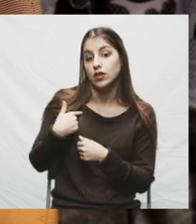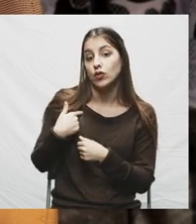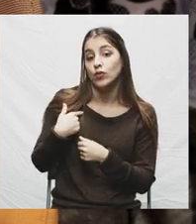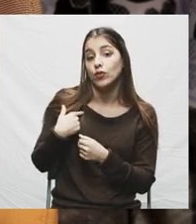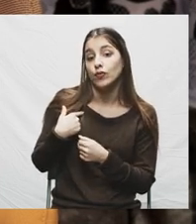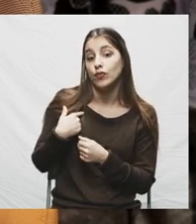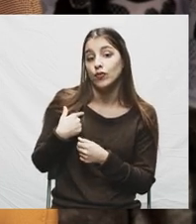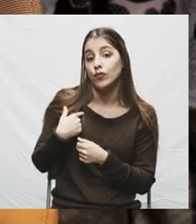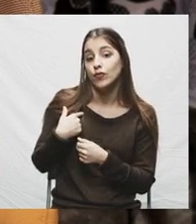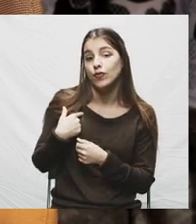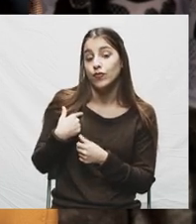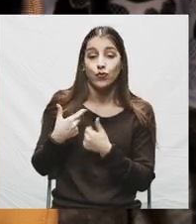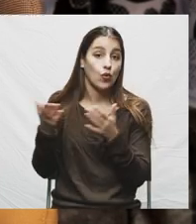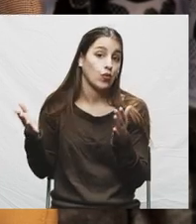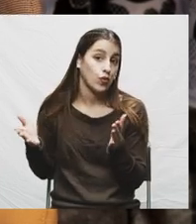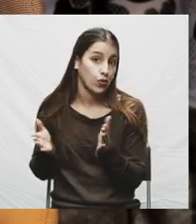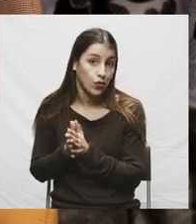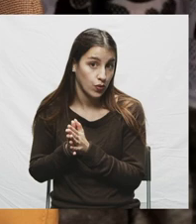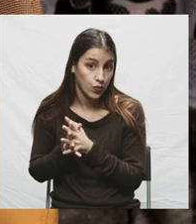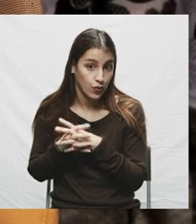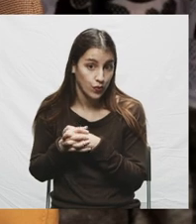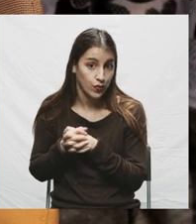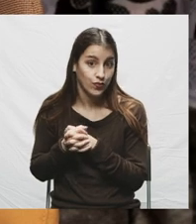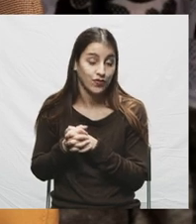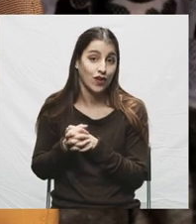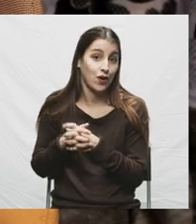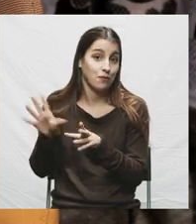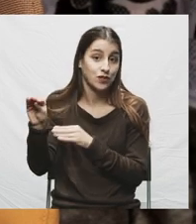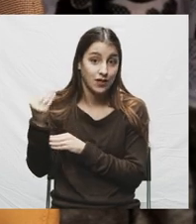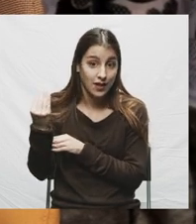and I accumulate things, like I have whole collection of costume designs and objects